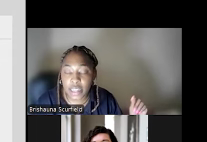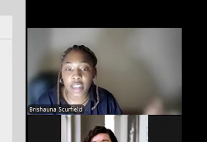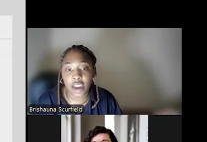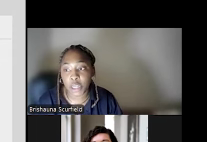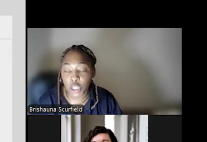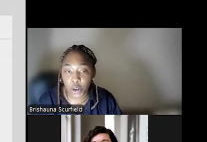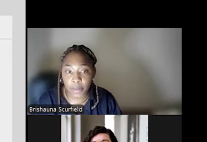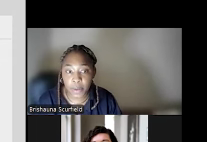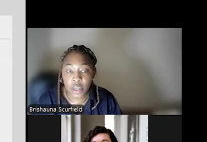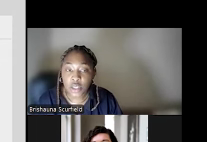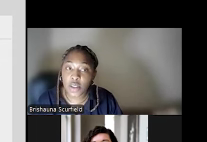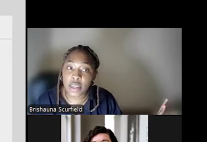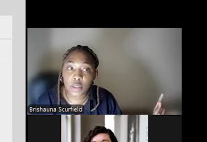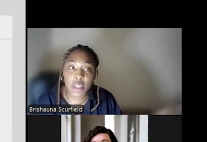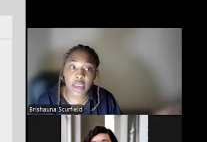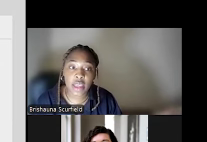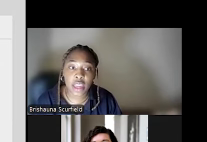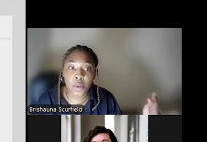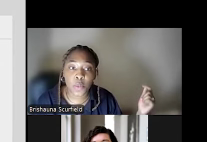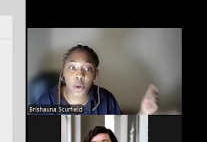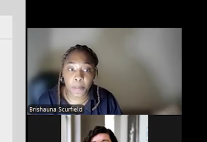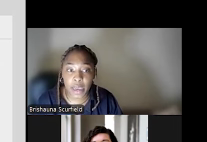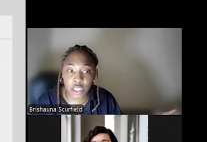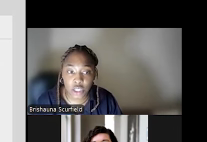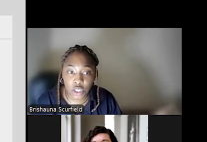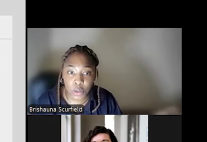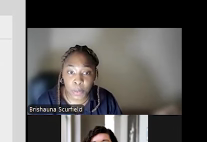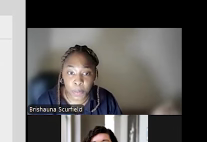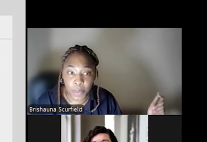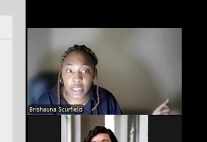inside of my chart. So, this is one thing that you would want to pay attention to in